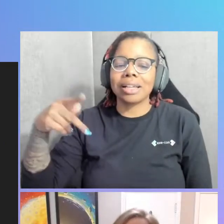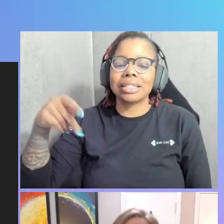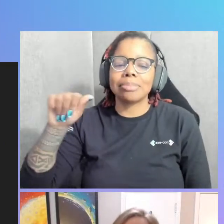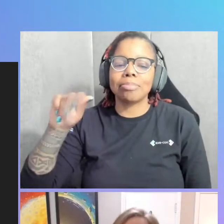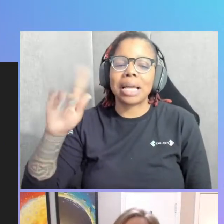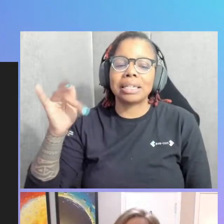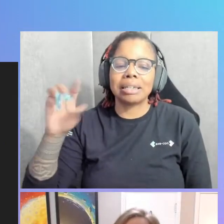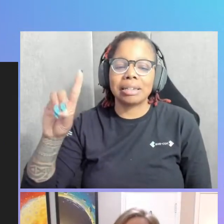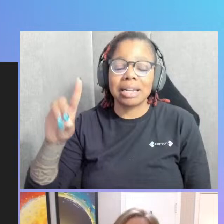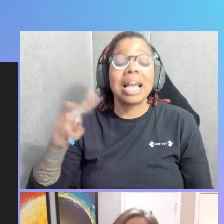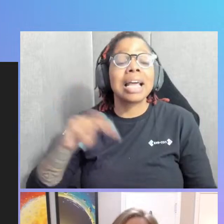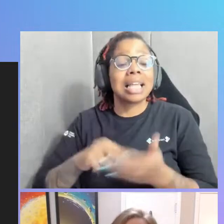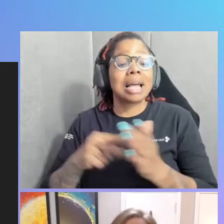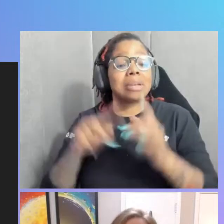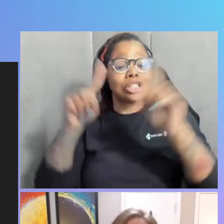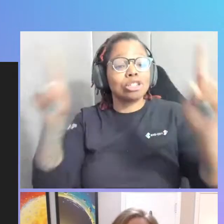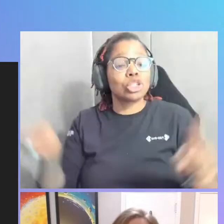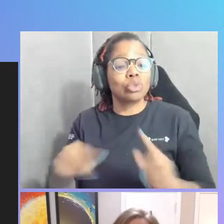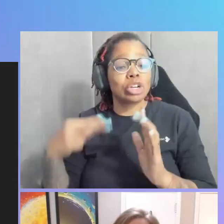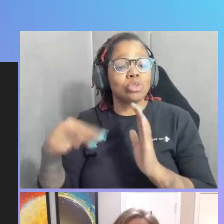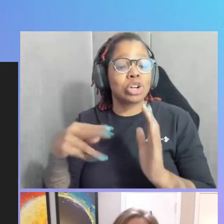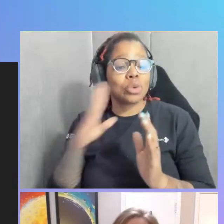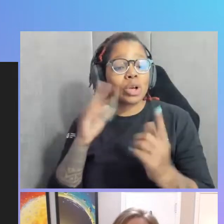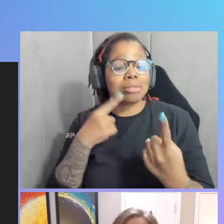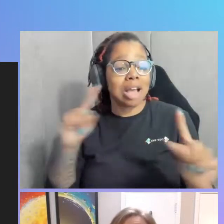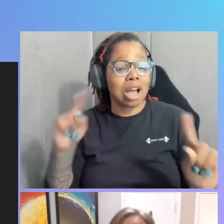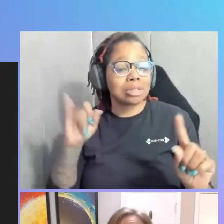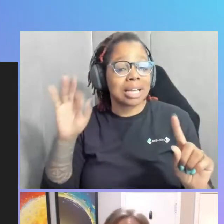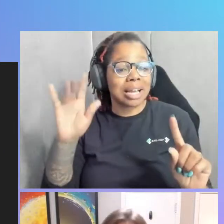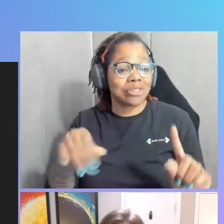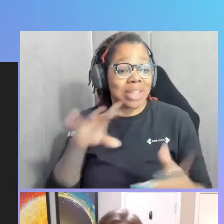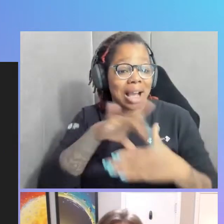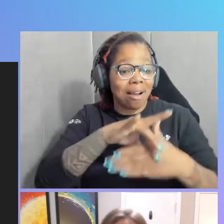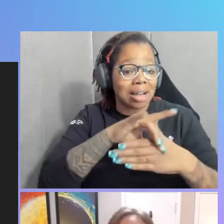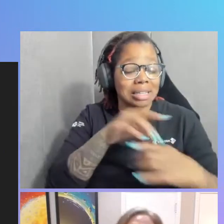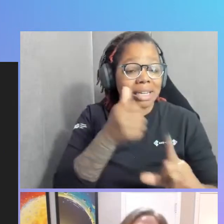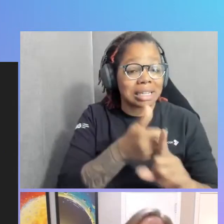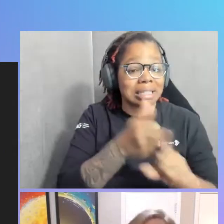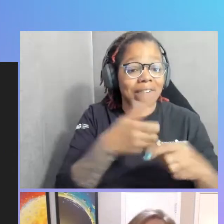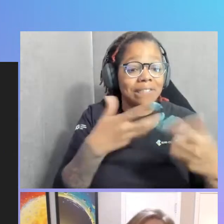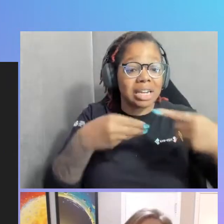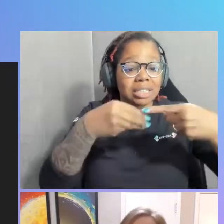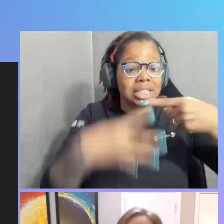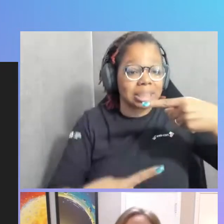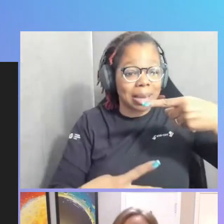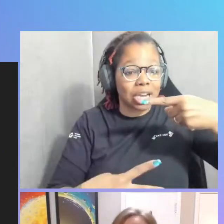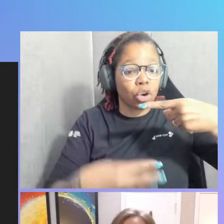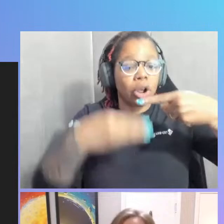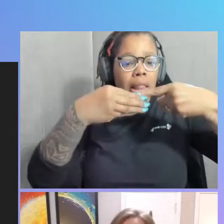announce whether the content controlled by this button is expanded or collapsed, depending